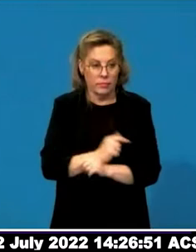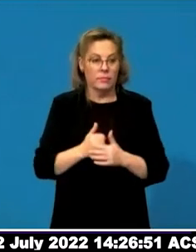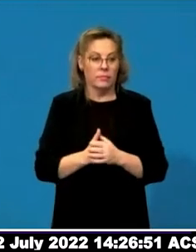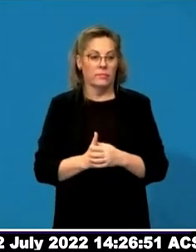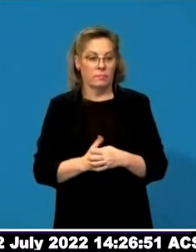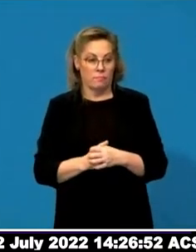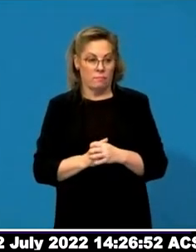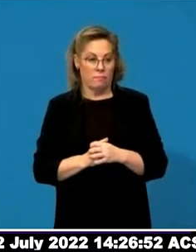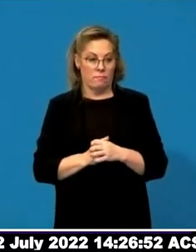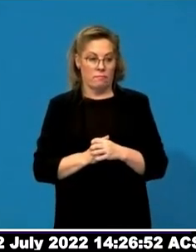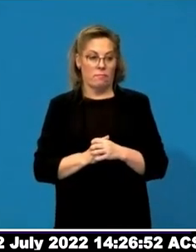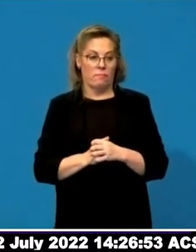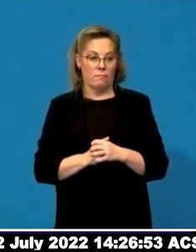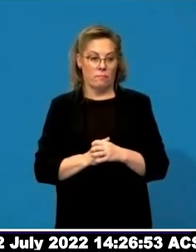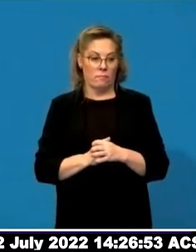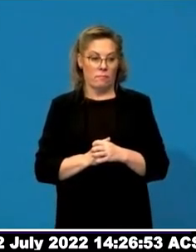In that case, we are going to continue, I take it?